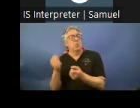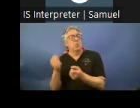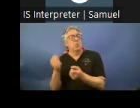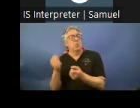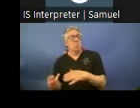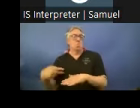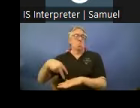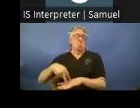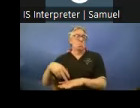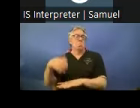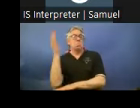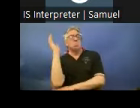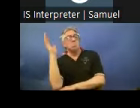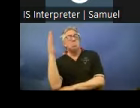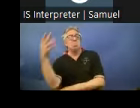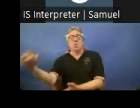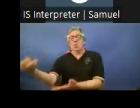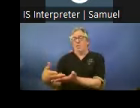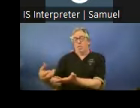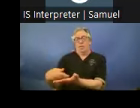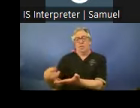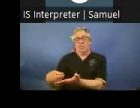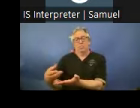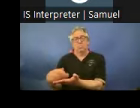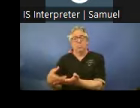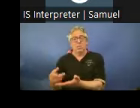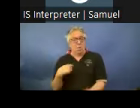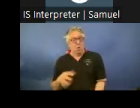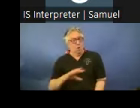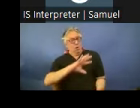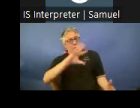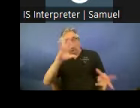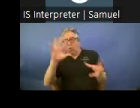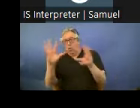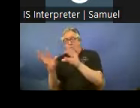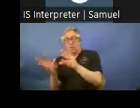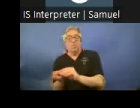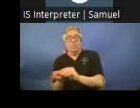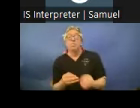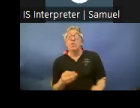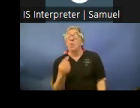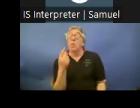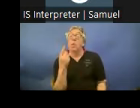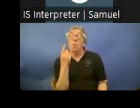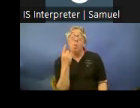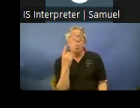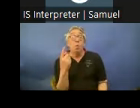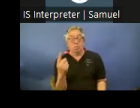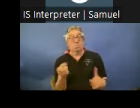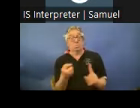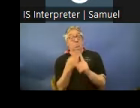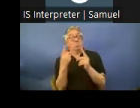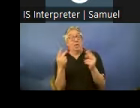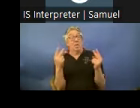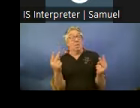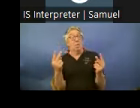Now, the results that we have is one significant mistake, the pledges increased.